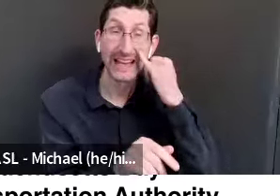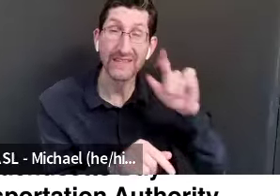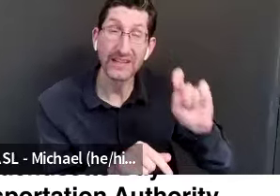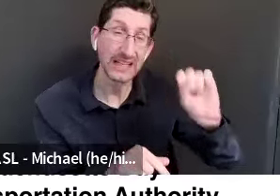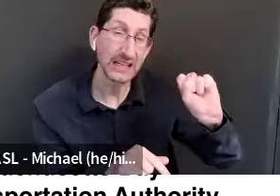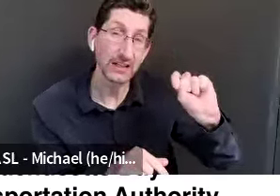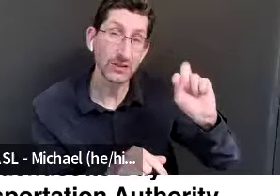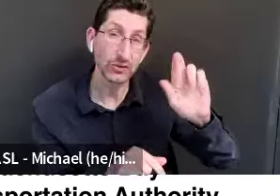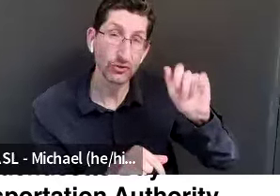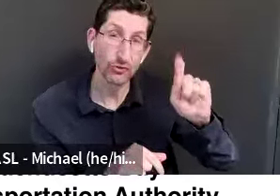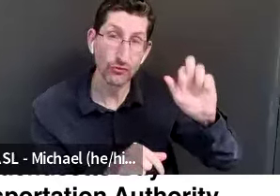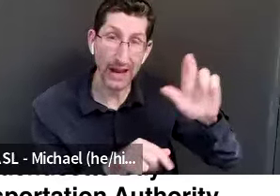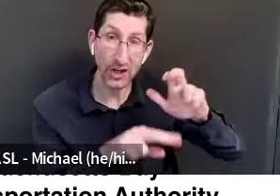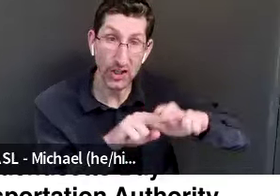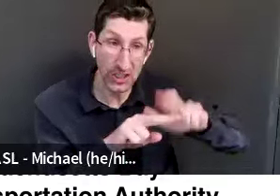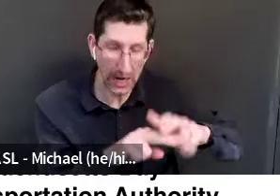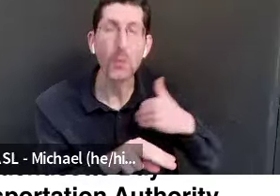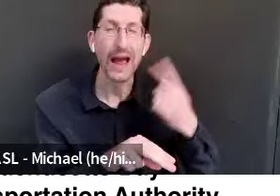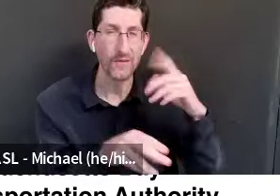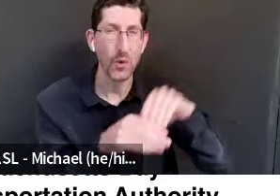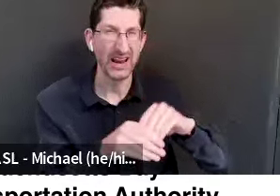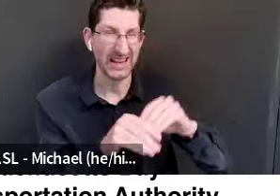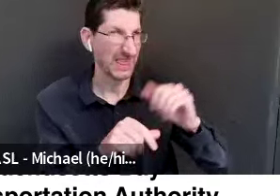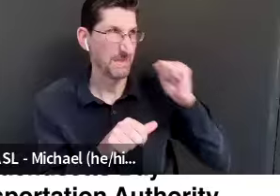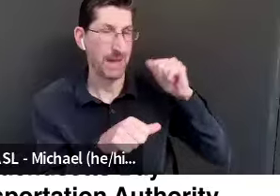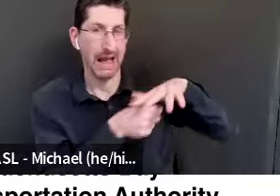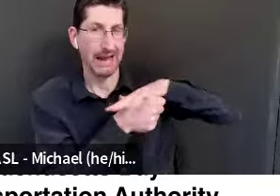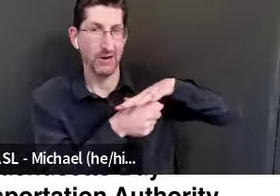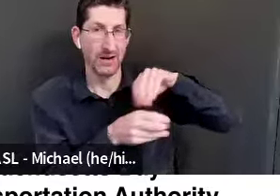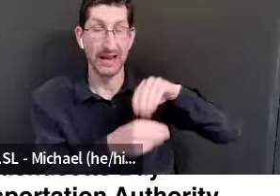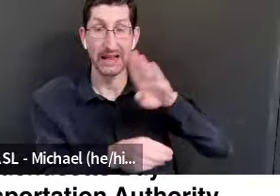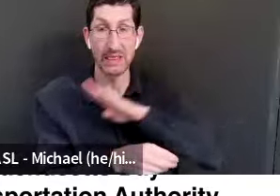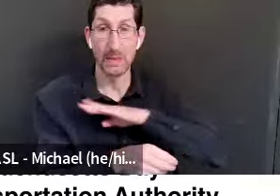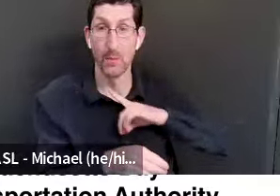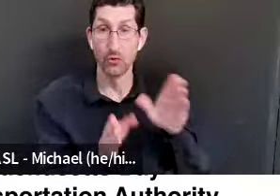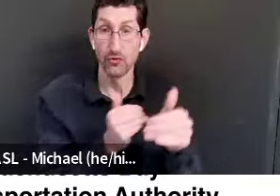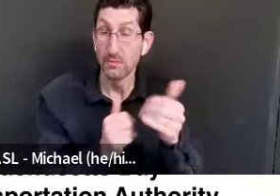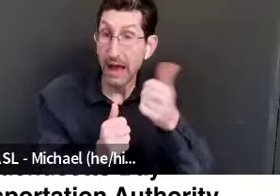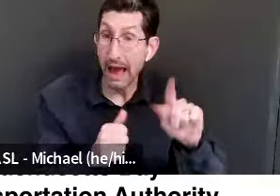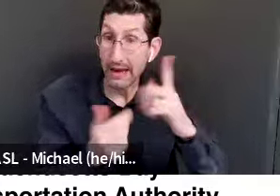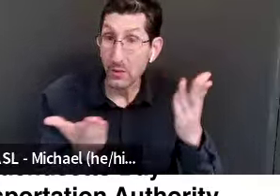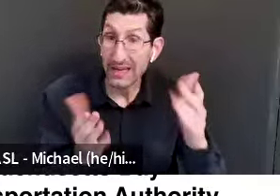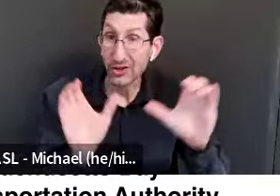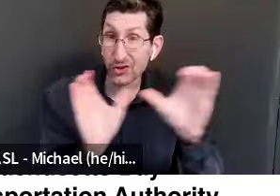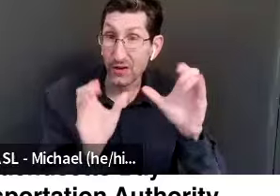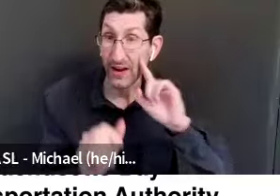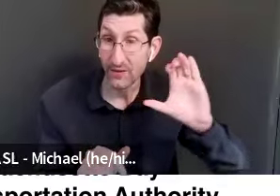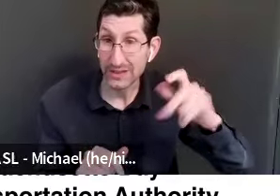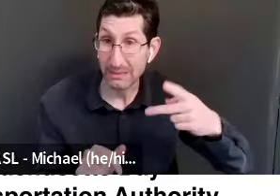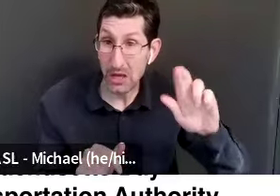FIRST RESPONDERS. IF A STRIKER CHAIR IS REQUIRED, ONE FOUND IN THE BACK OF THE BOARD ROOM. ANYONE IN THE ROOM TODAY CPR